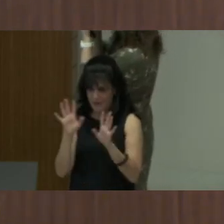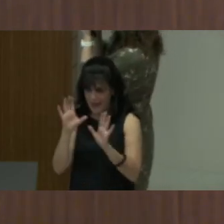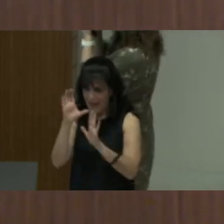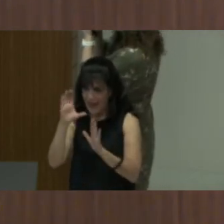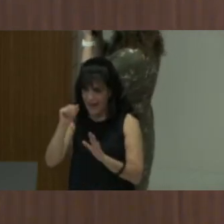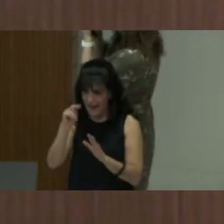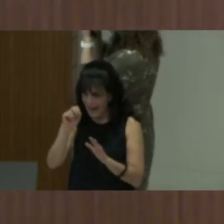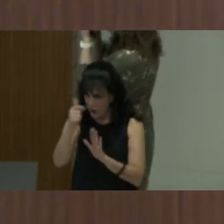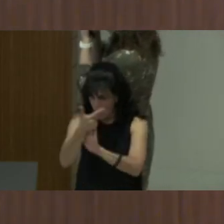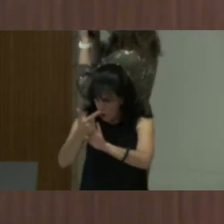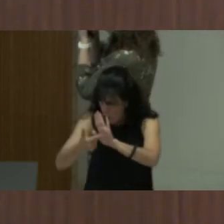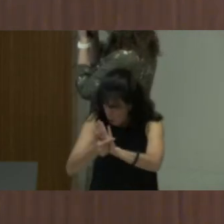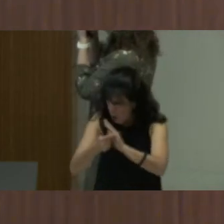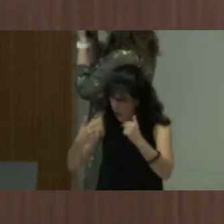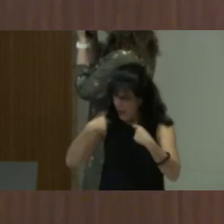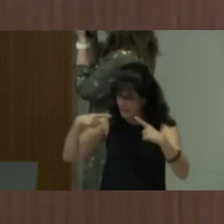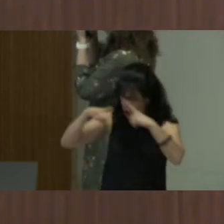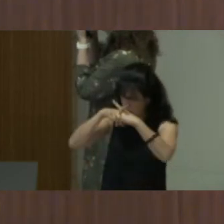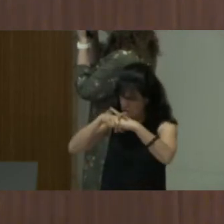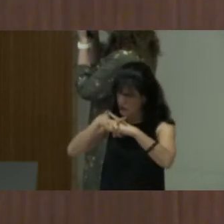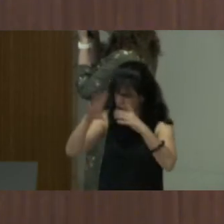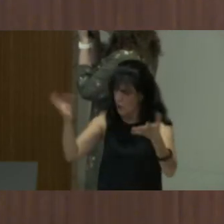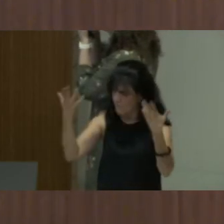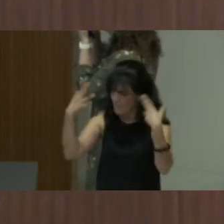And this was mentioned on the first day.